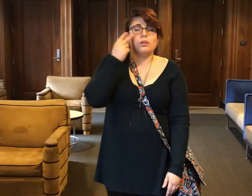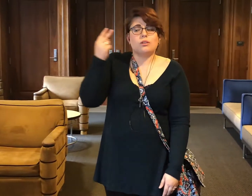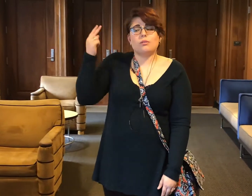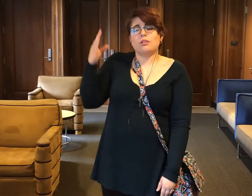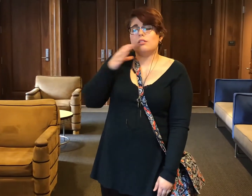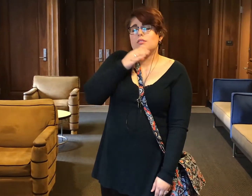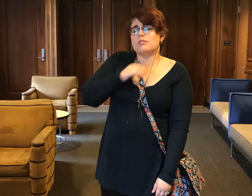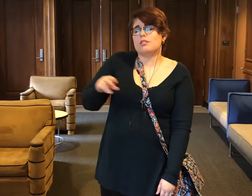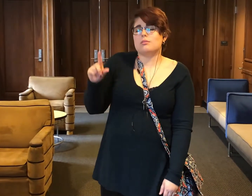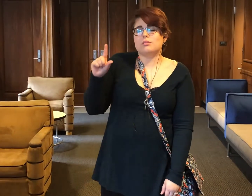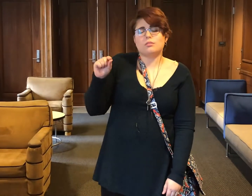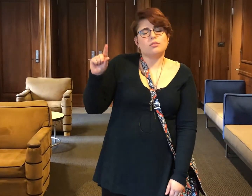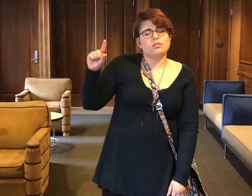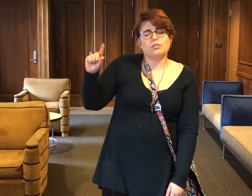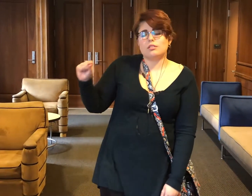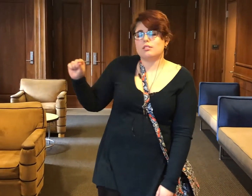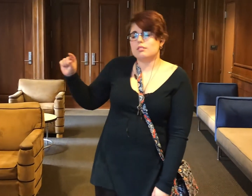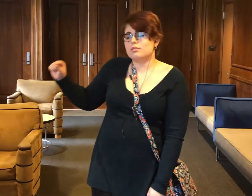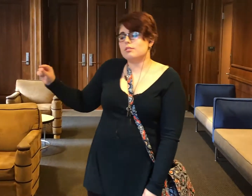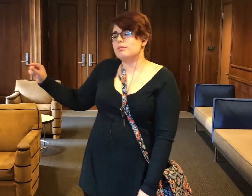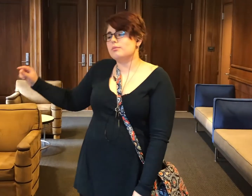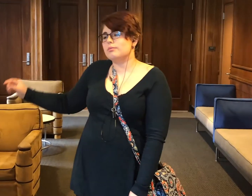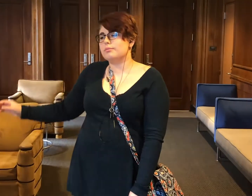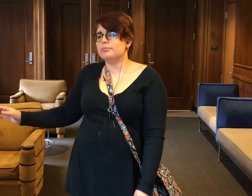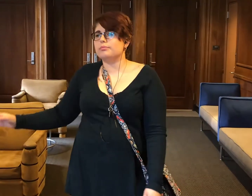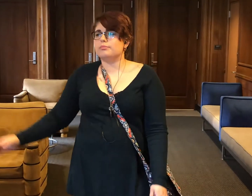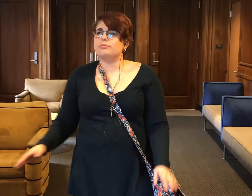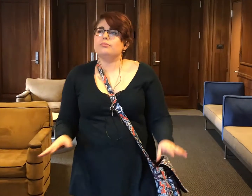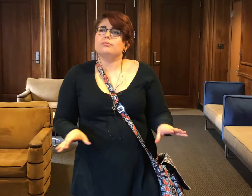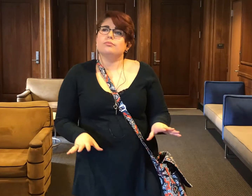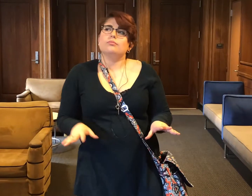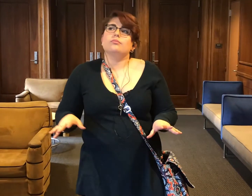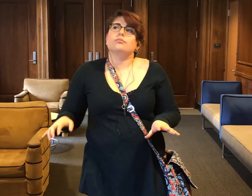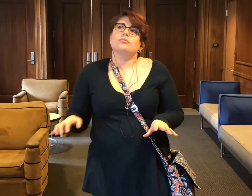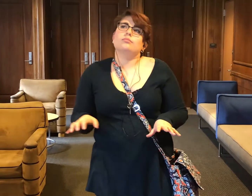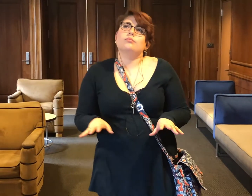I was writing about everything, I saw before me